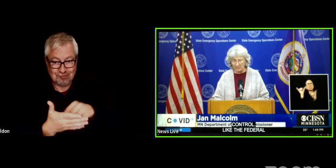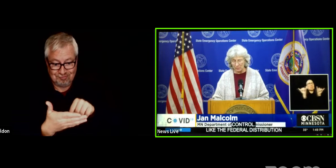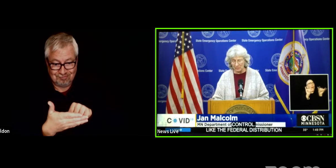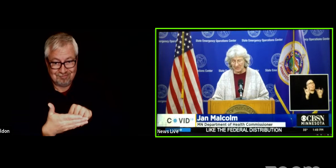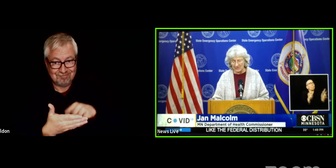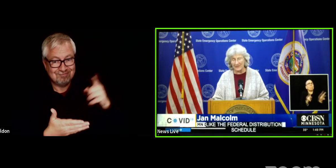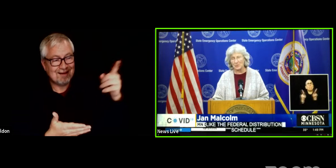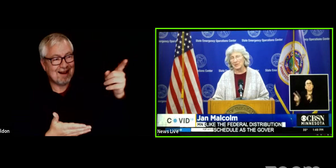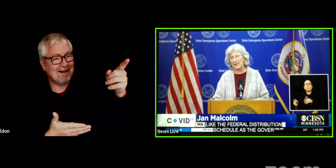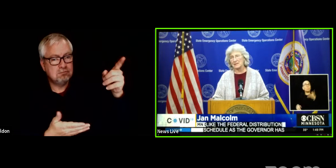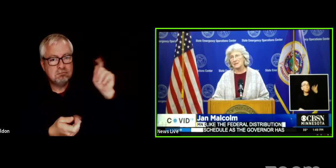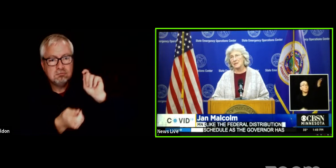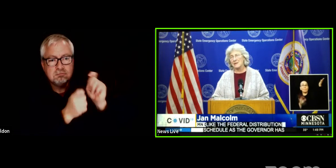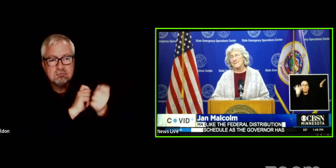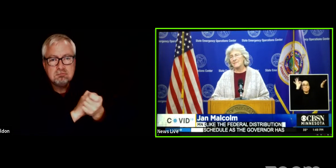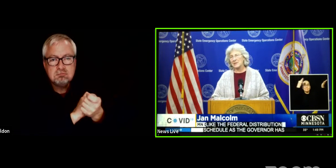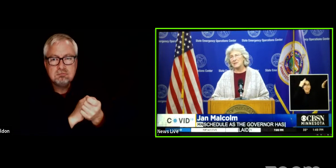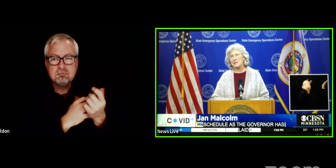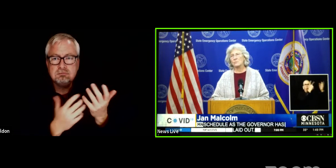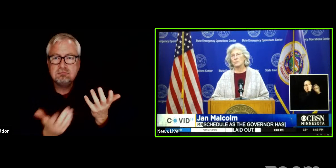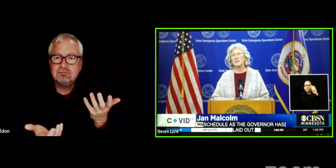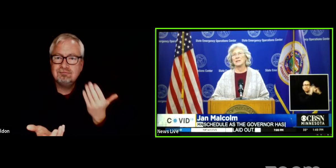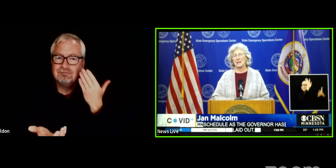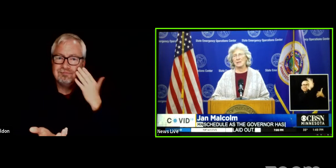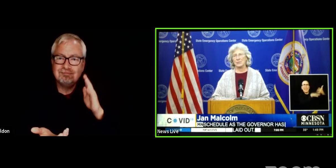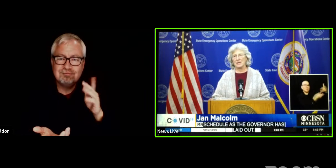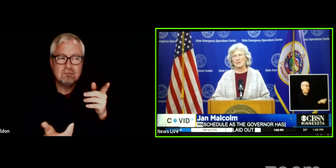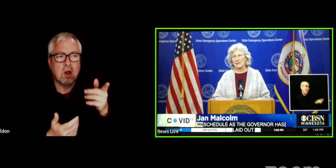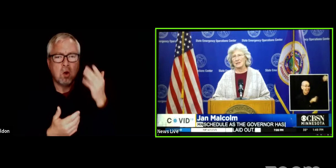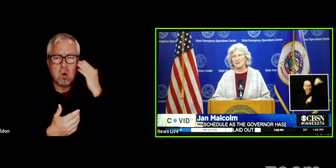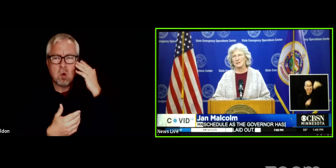IMPROVEMENTS IN THESE PLANS. THIS IS REALLY AN UNPRECEDENTED